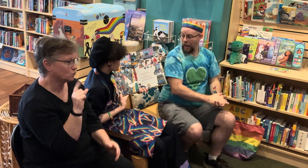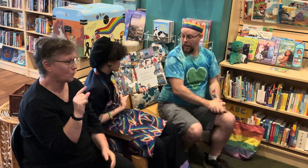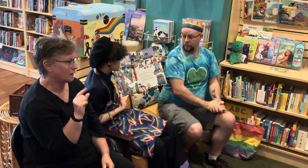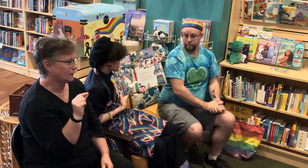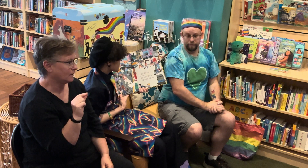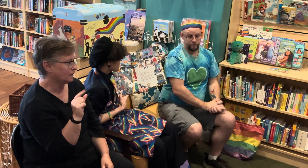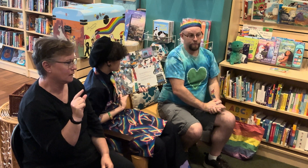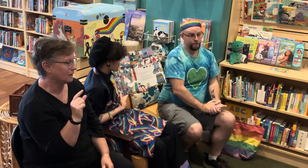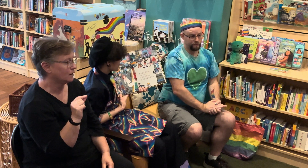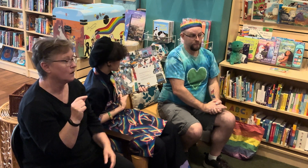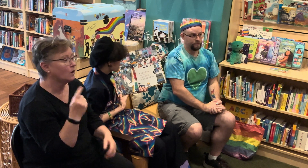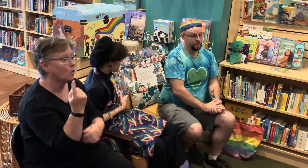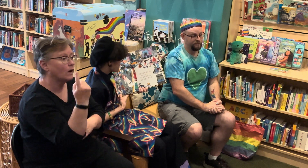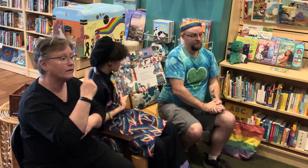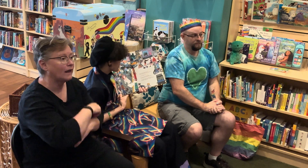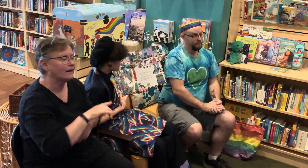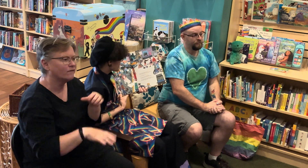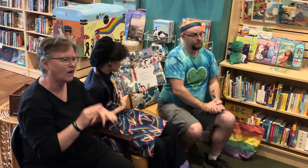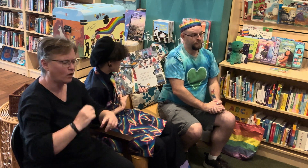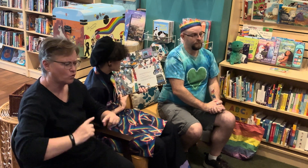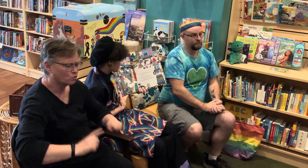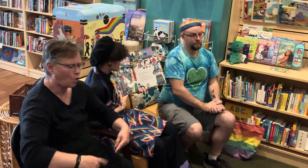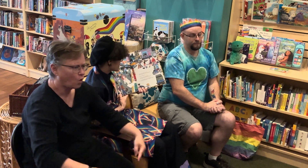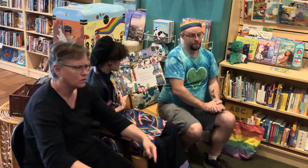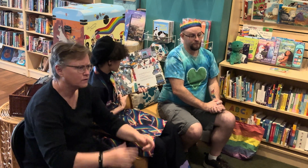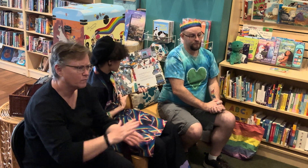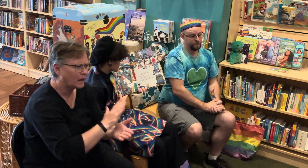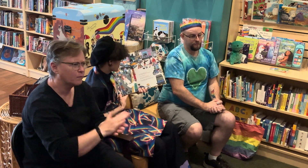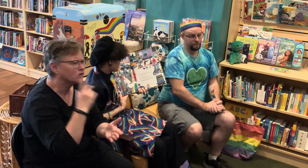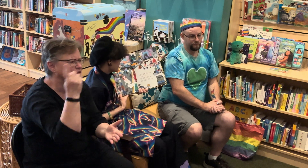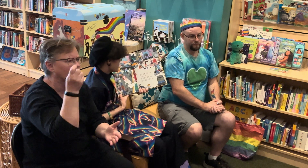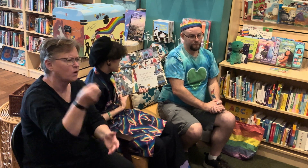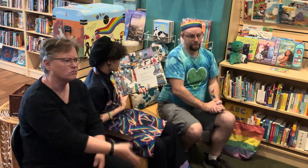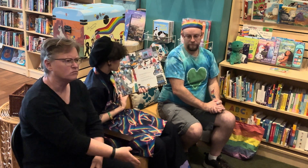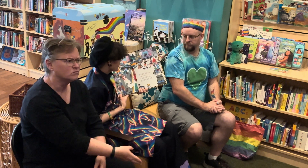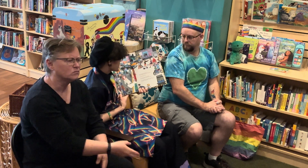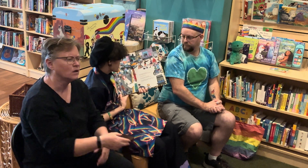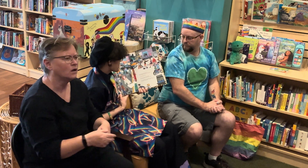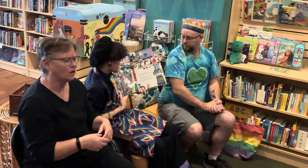One day, he found rolls of paper that someone had tossed into the gutter. He unrolled them